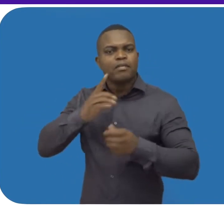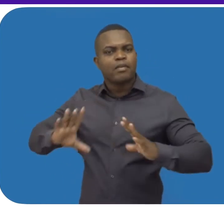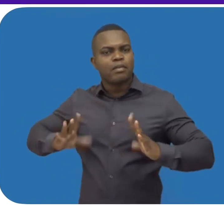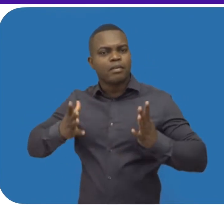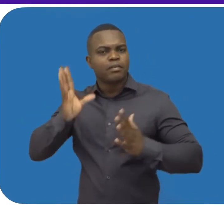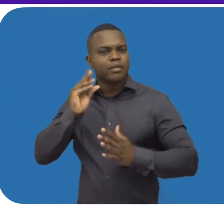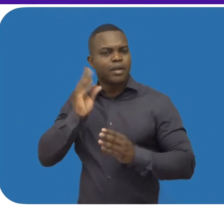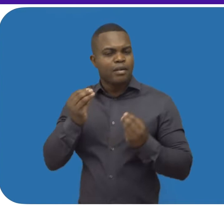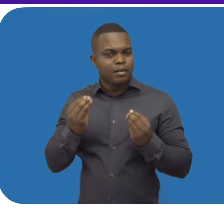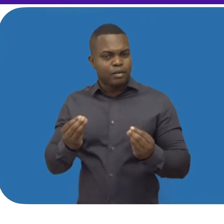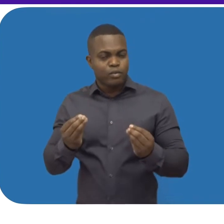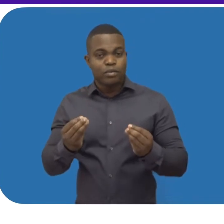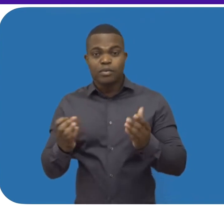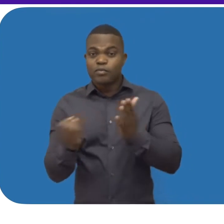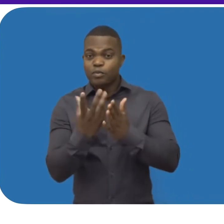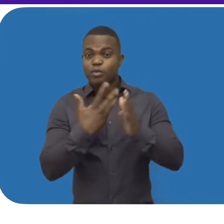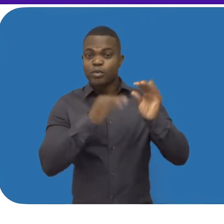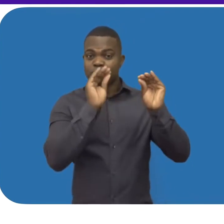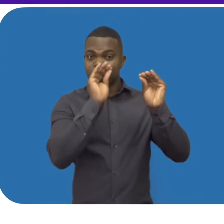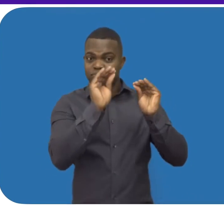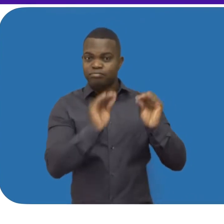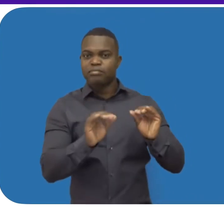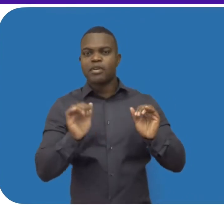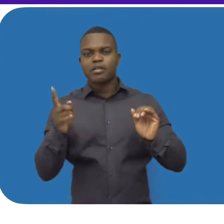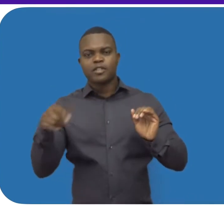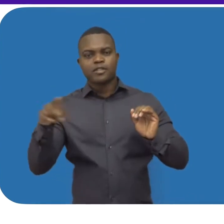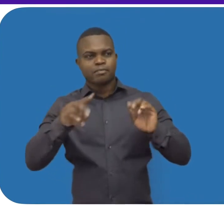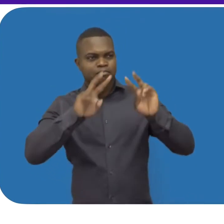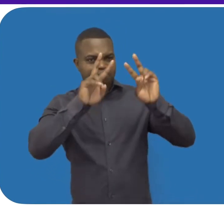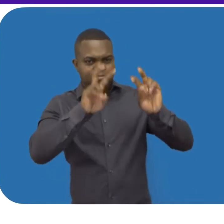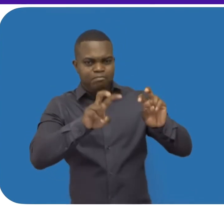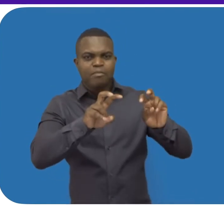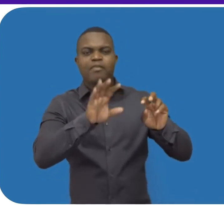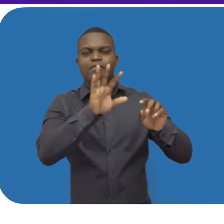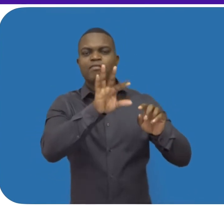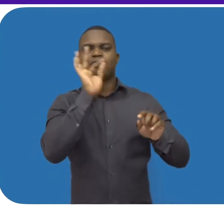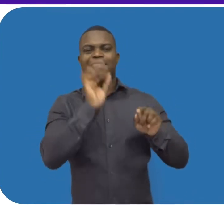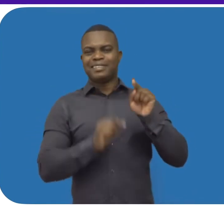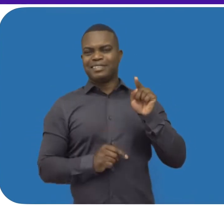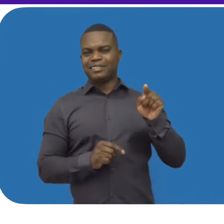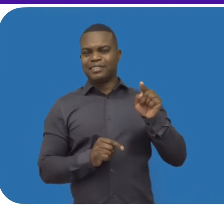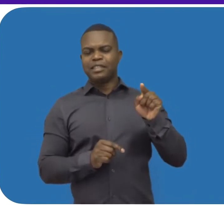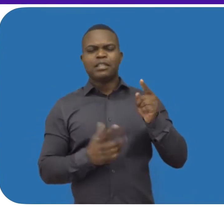You will find information on which task is used by the corpus, which language it was performed in,